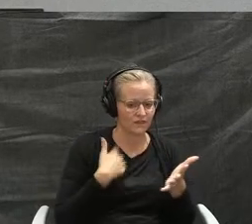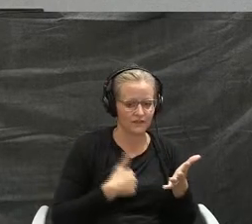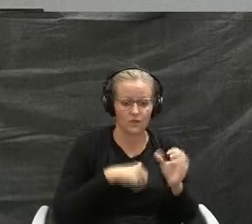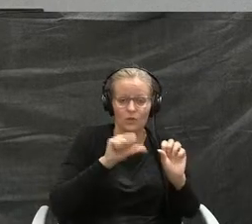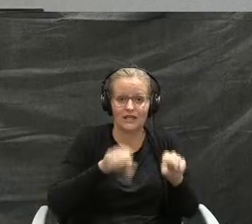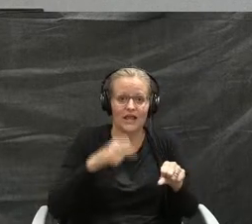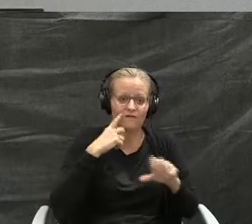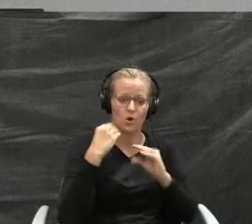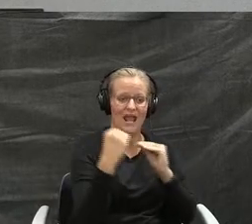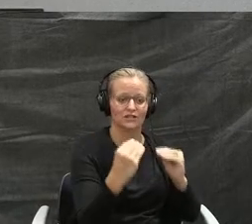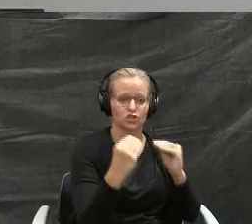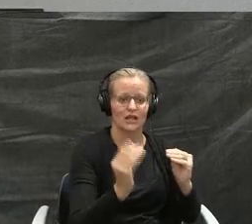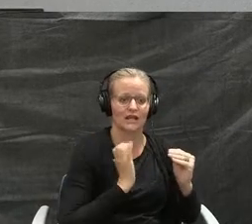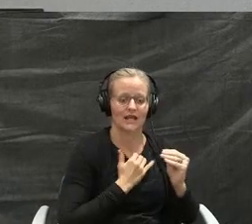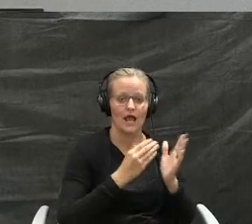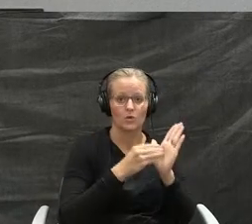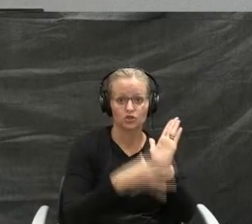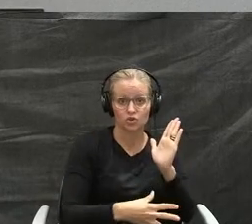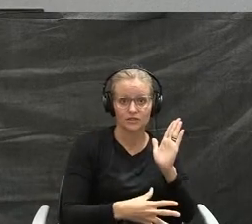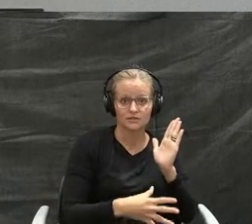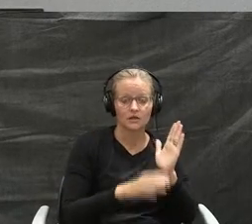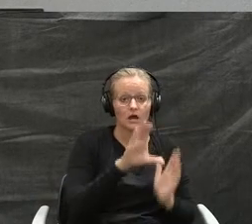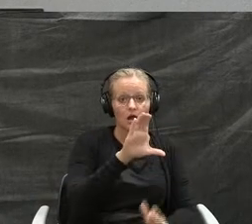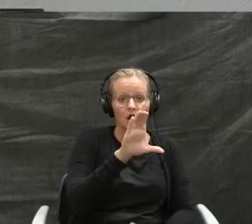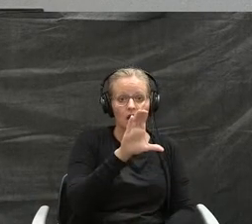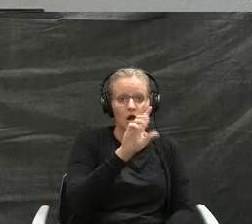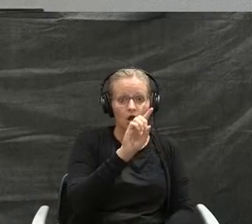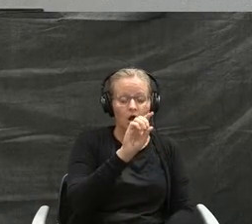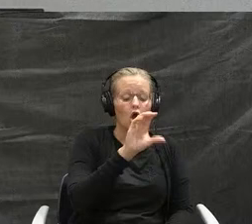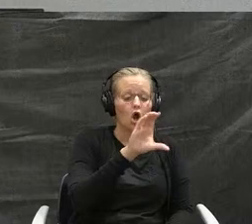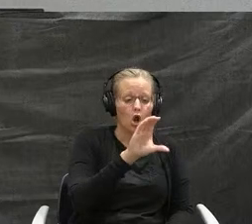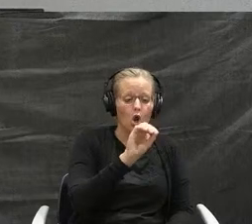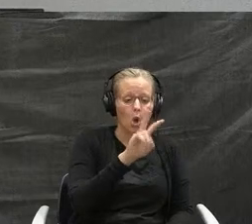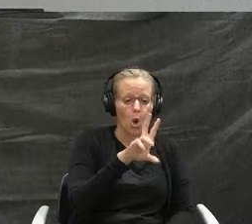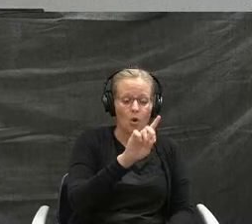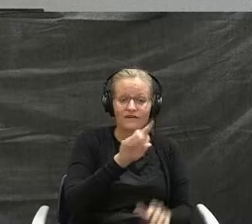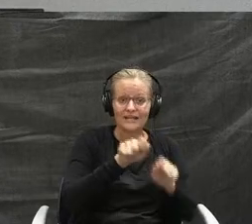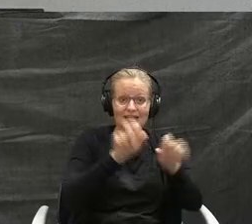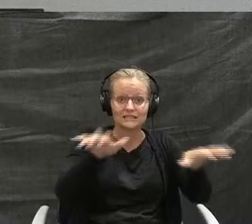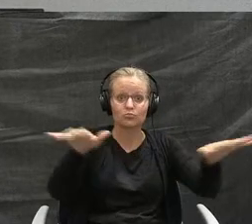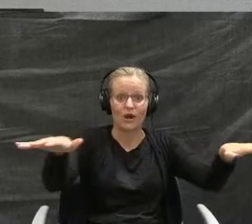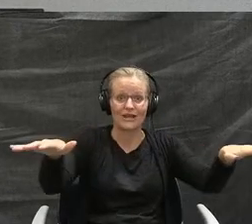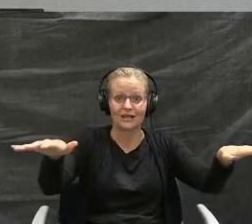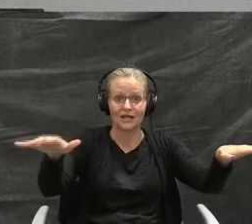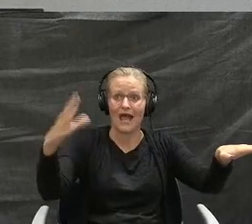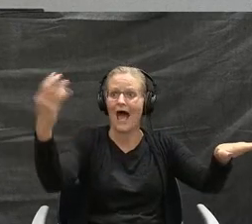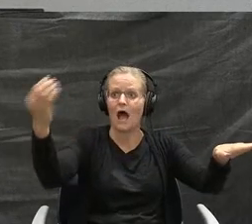schools. The closure in the spring was intended to keep school age children from infecting